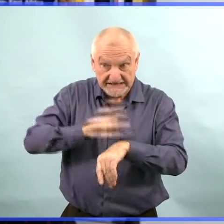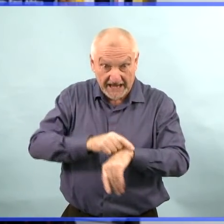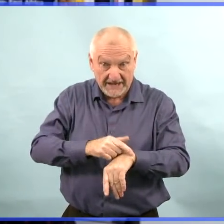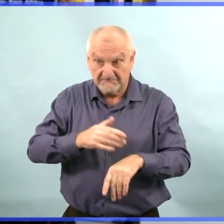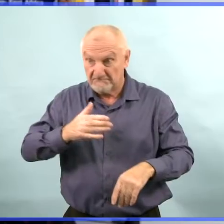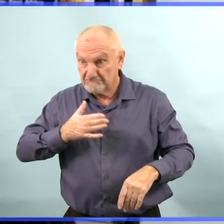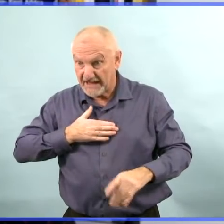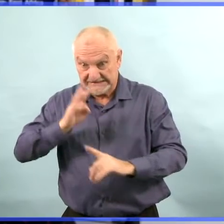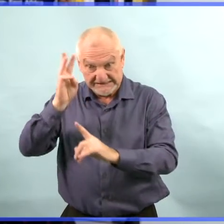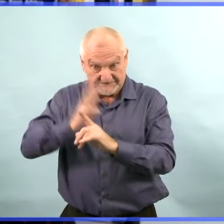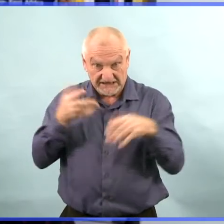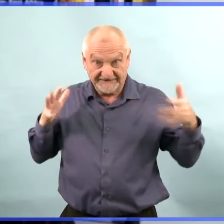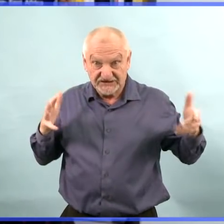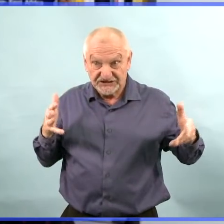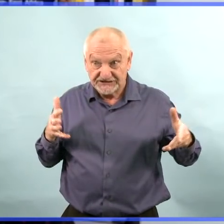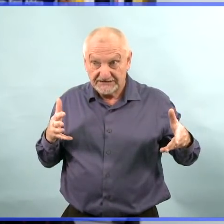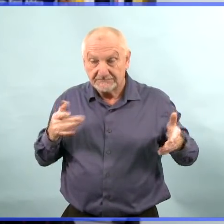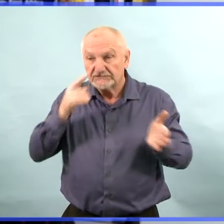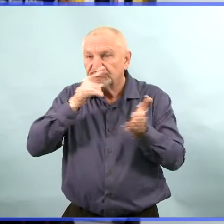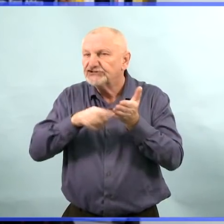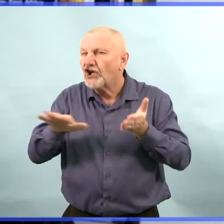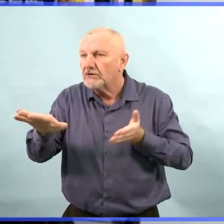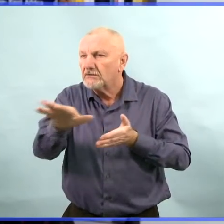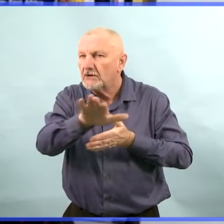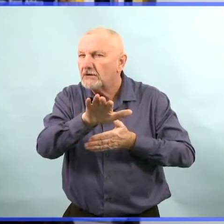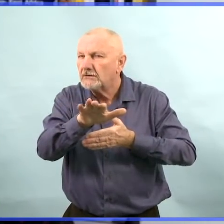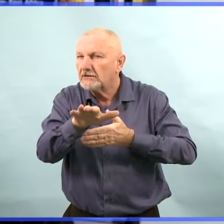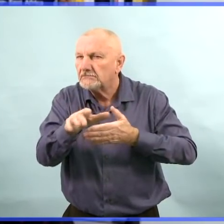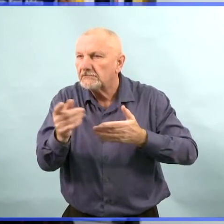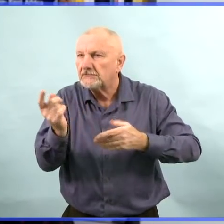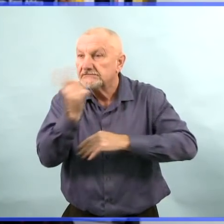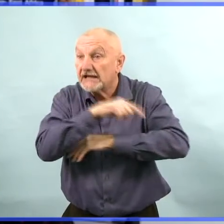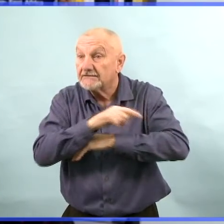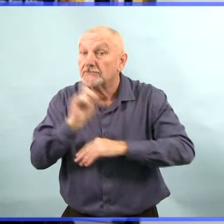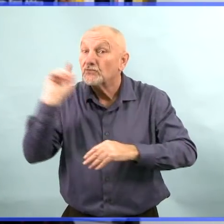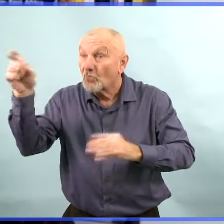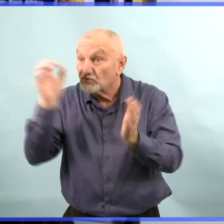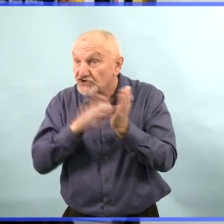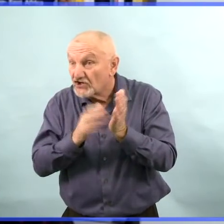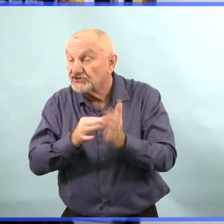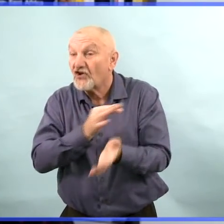book your appointment visit a pharmacy visit your healthcare provider or a pop-up community clinic